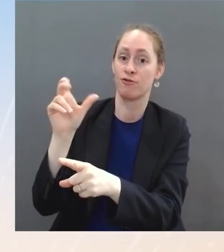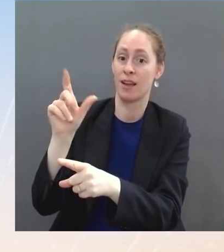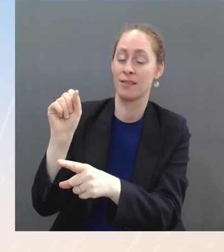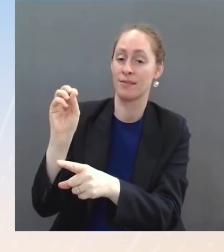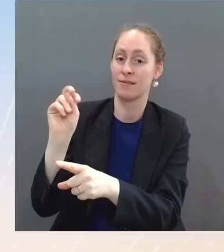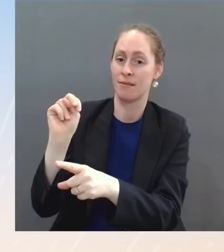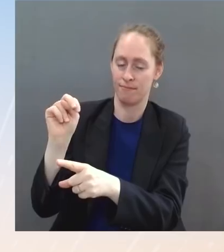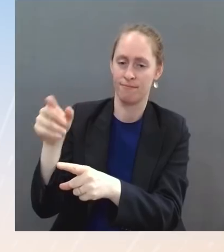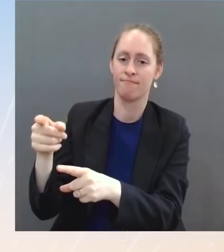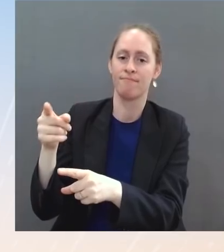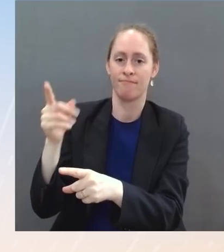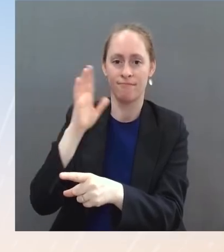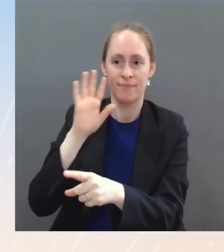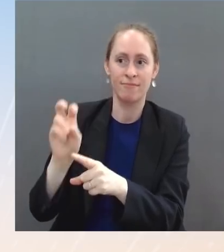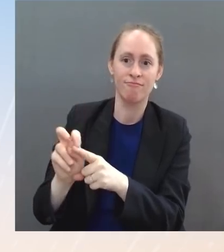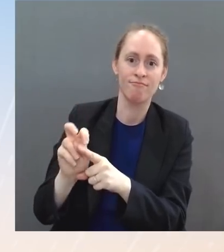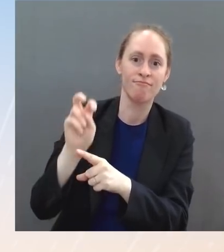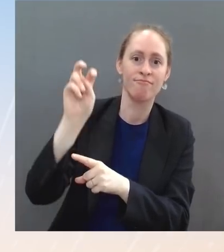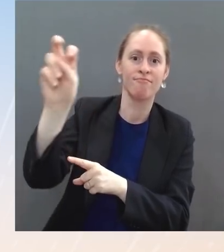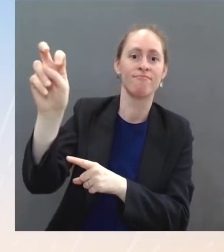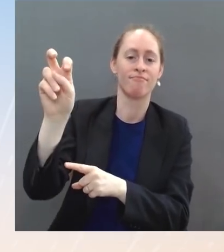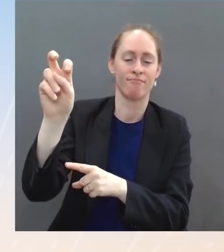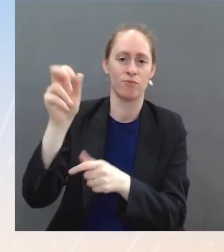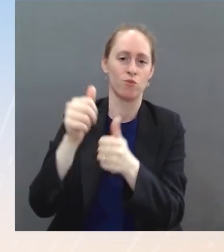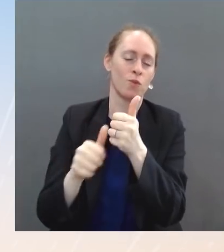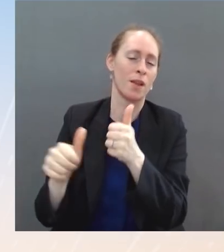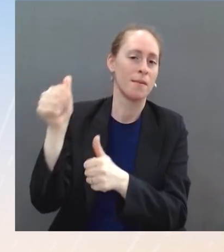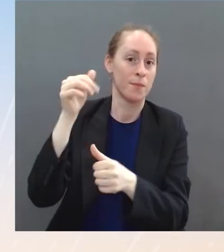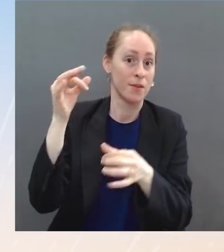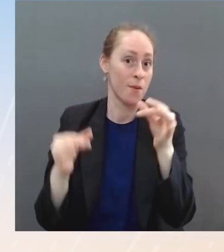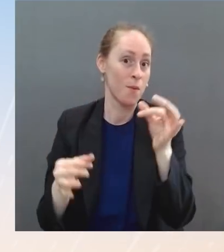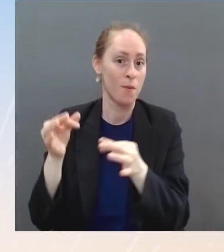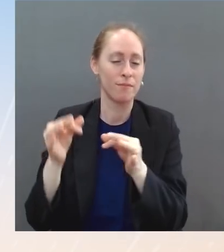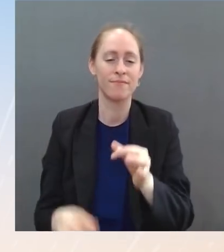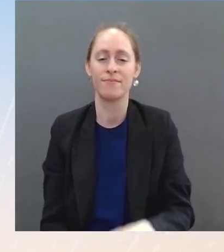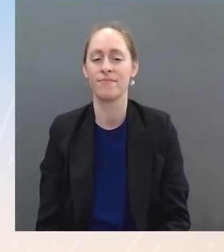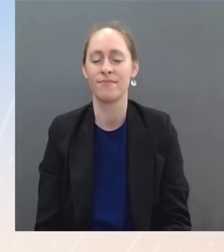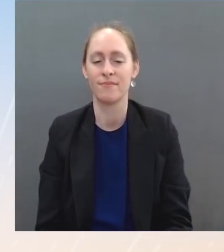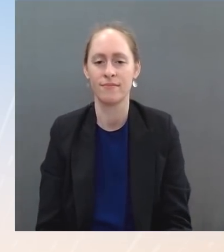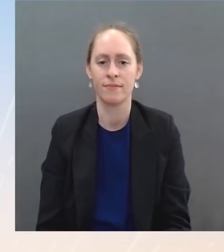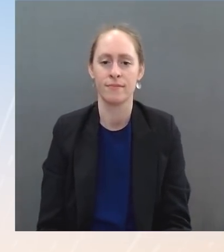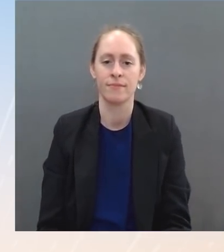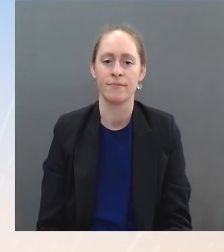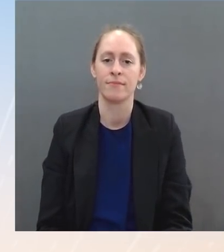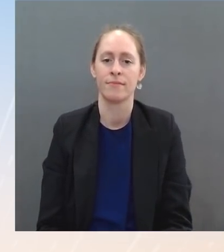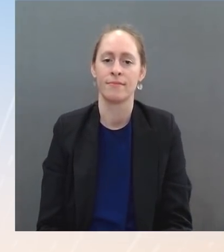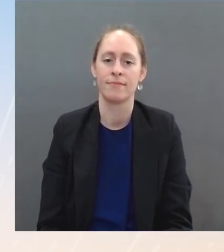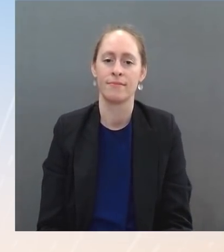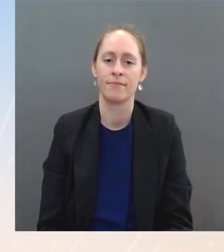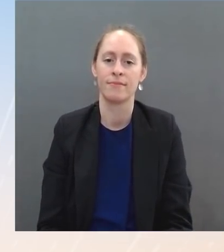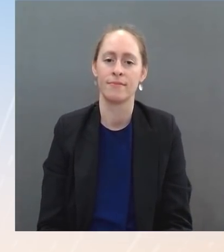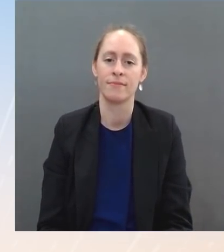The Press: Thanks, Jen. I wanted to ask two questions -- one about refugees and one about the Supreme Court. Ms. Psaki: Sure. The Press: On refugees, the 100,000 number